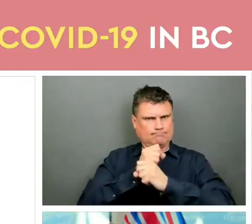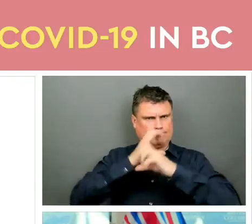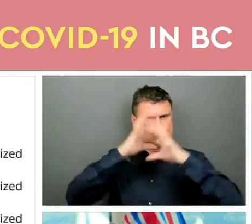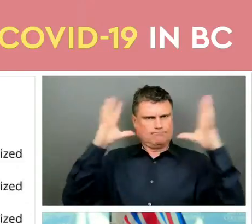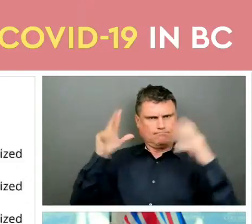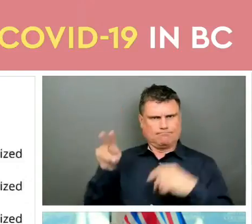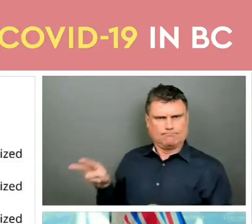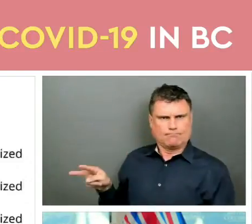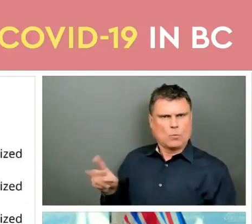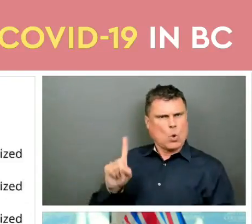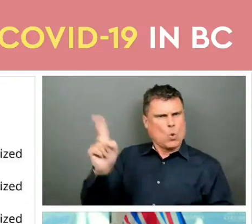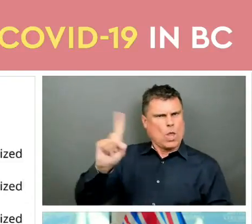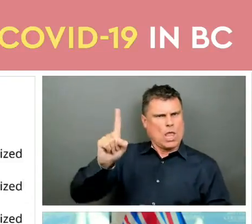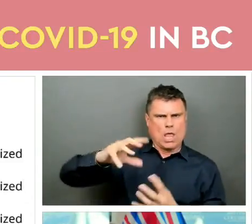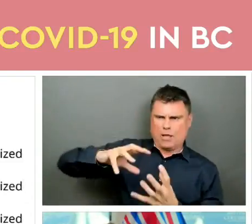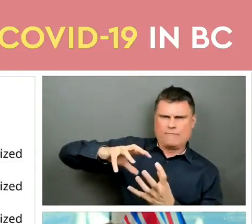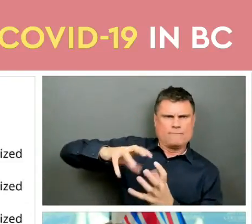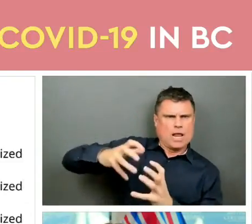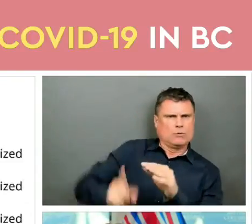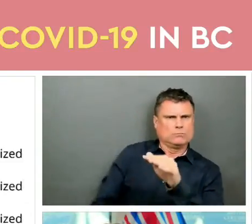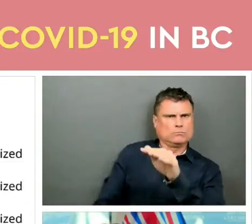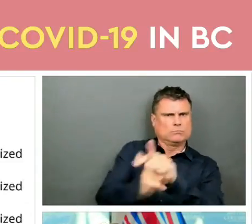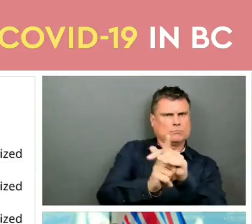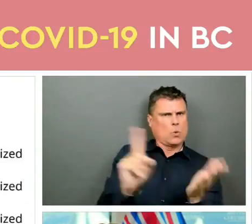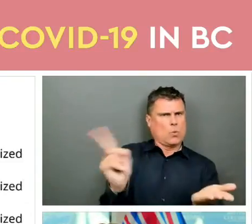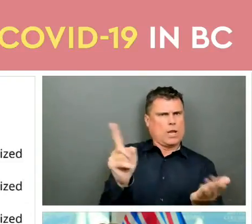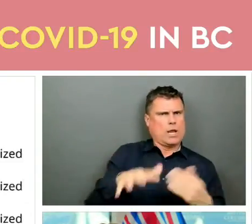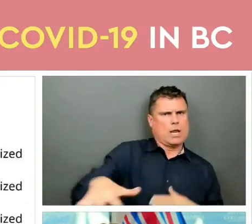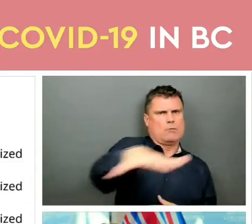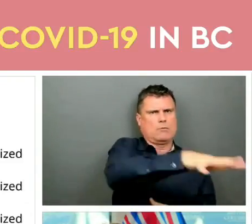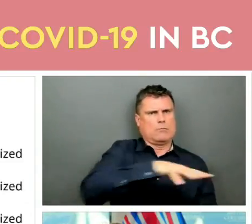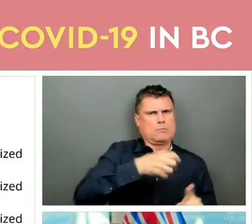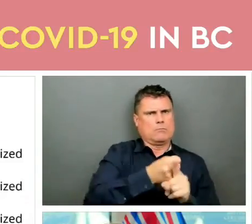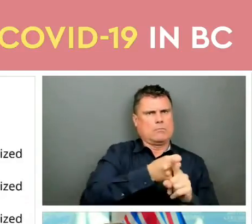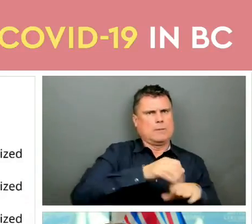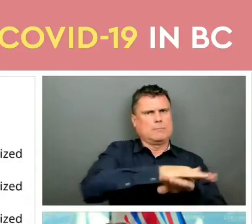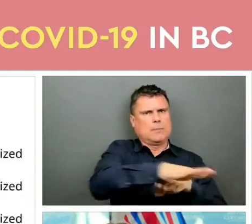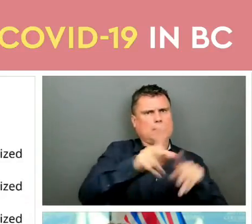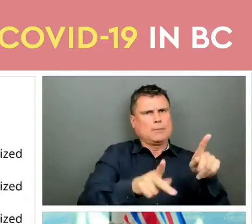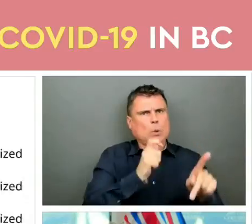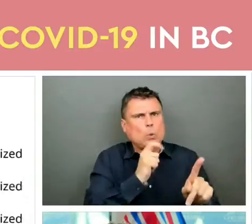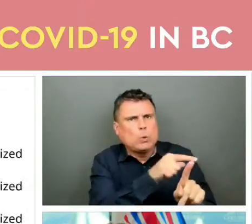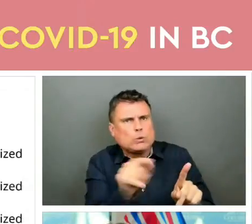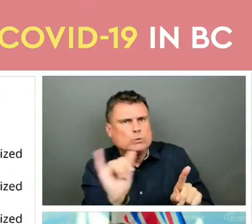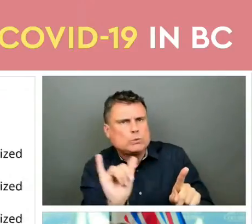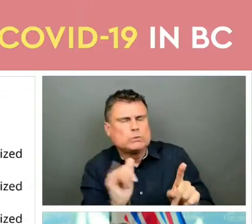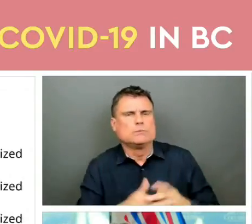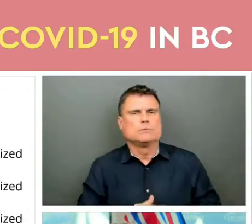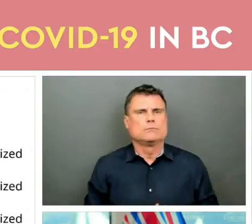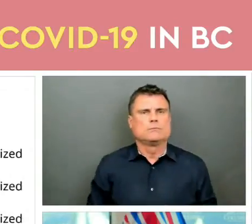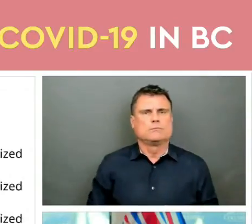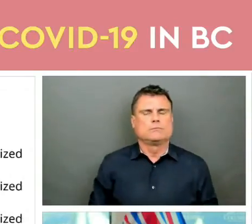If we look at the analysis of hospitalization by the people we know who have these variants of concern, we